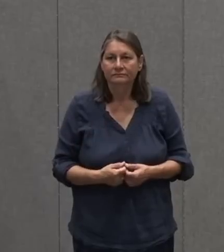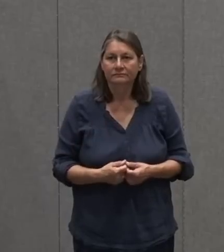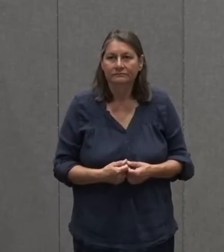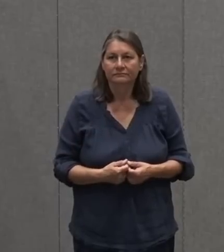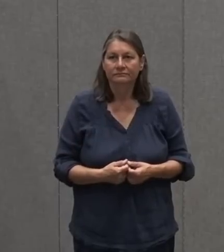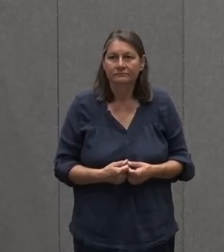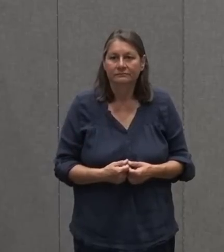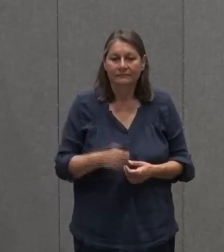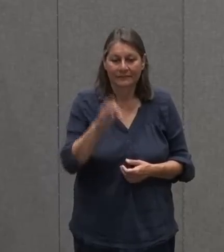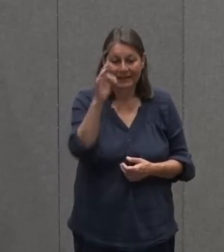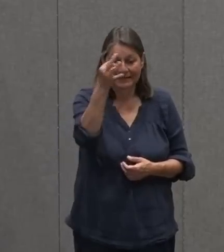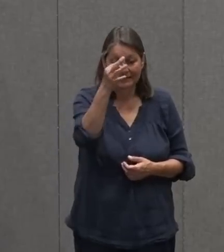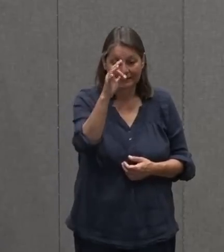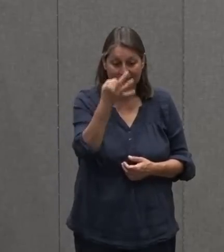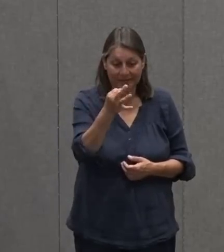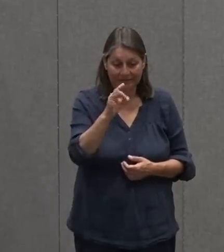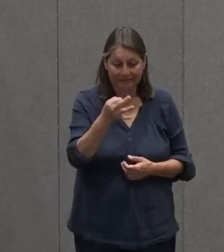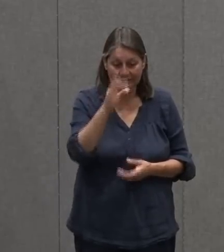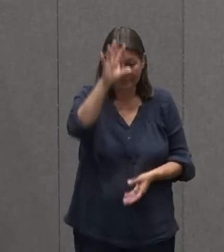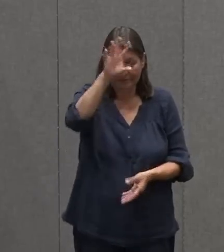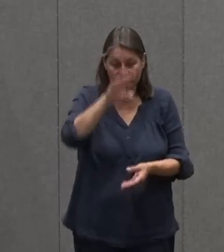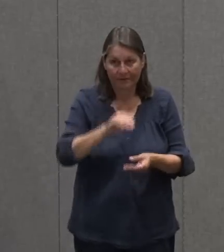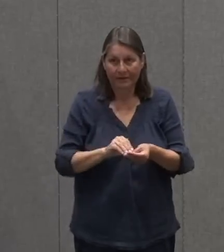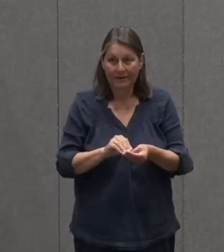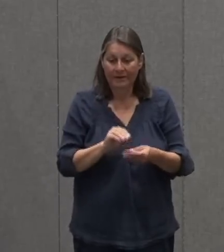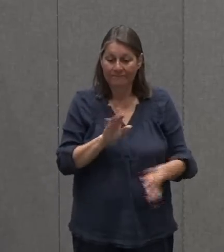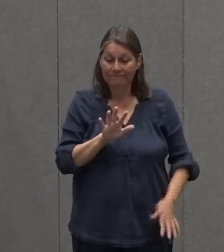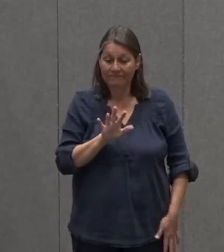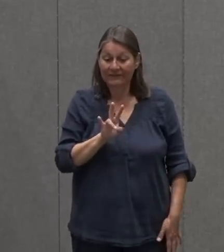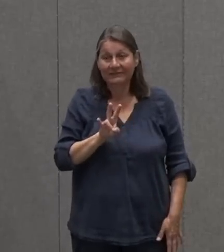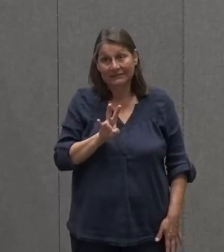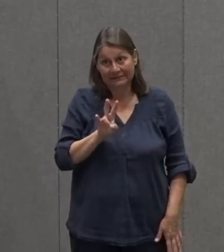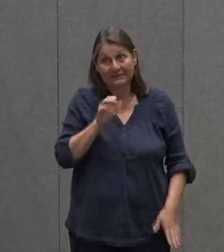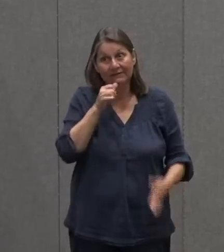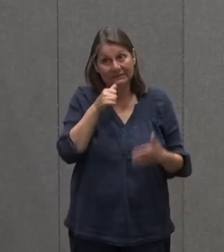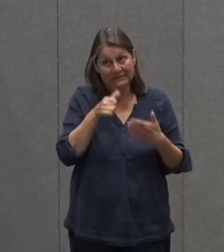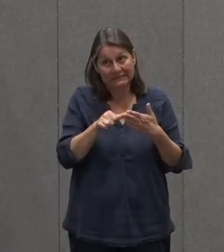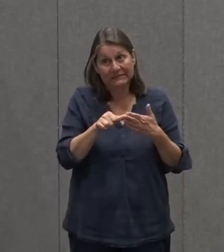So, I know I have to give out a total of 57 stickers.